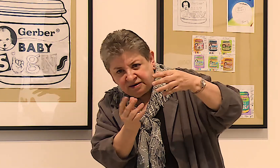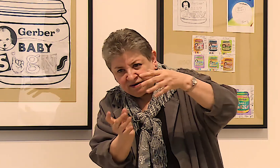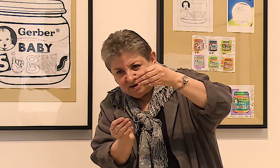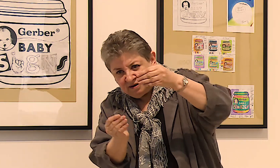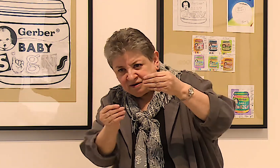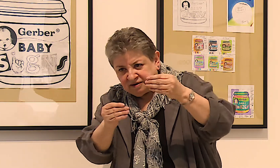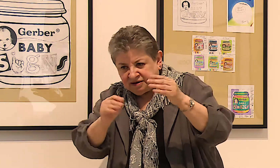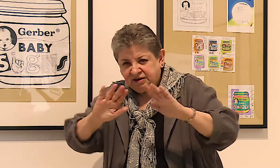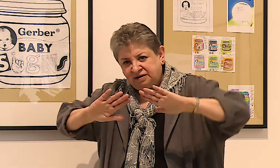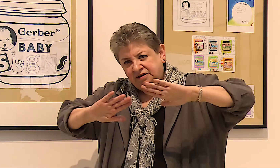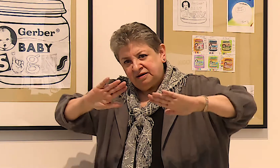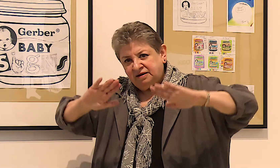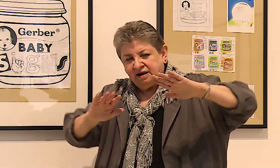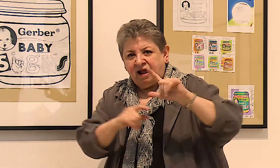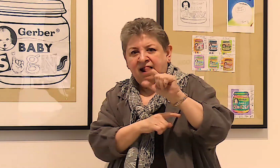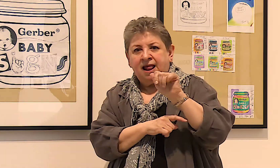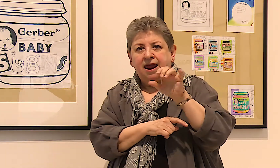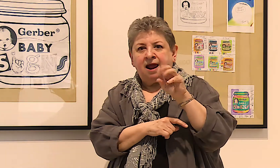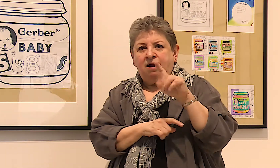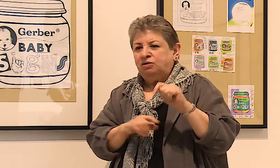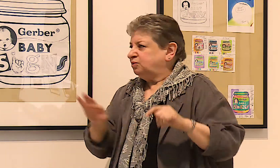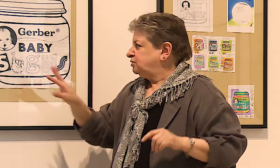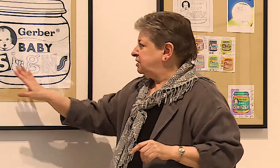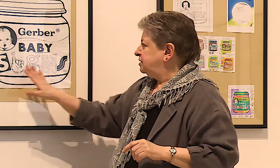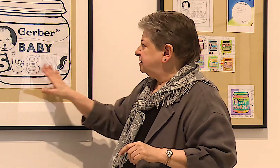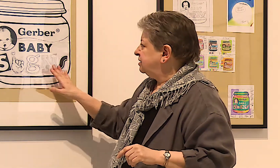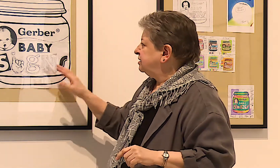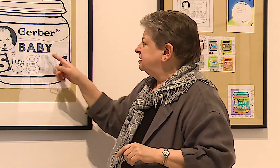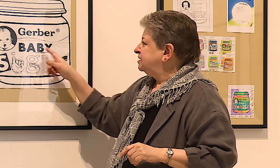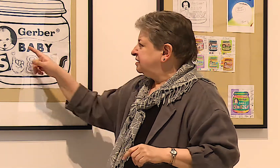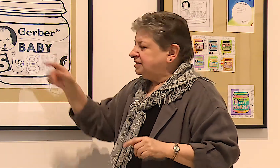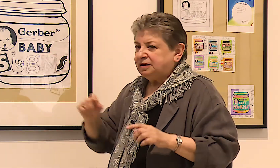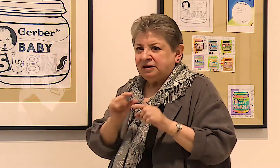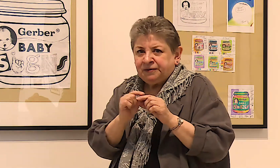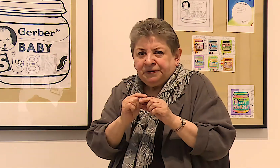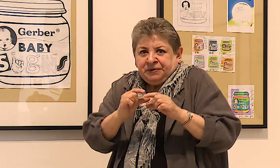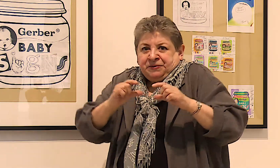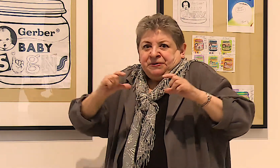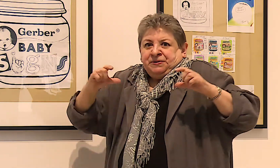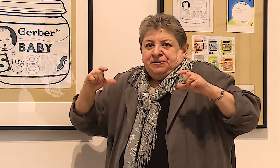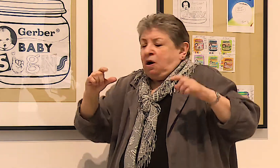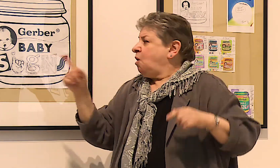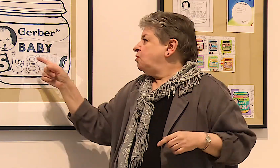Each letter, I had to orient just right to fit the layout I was looking for.